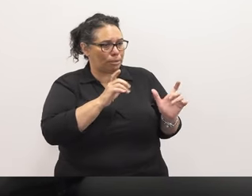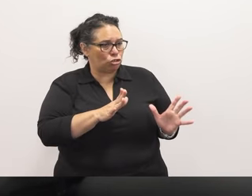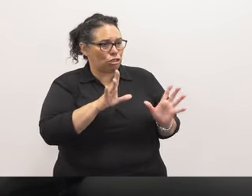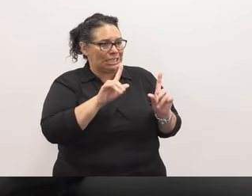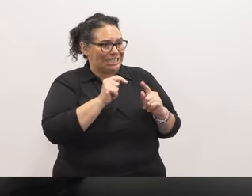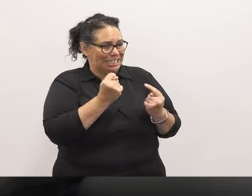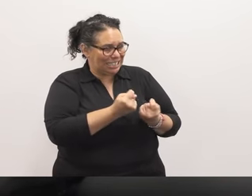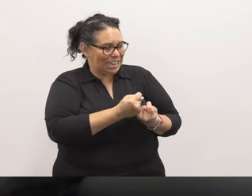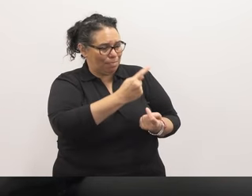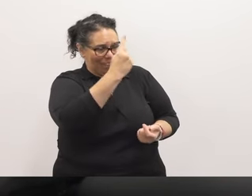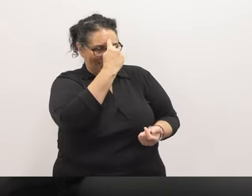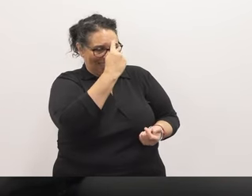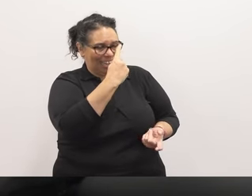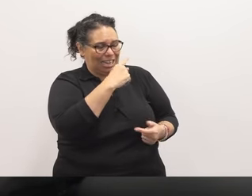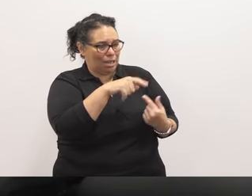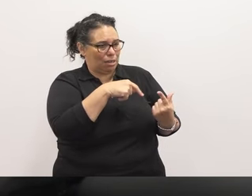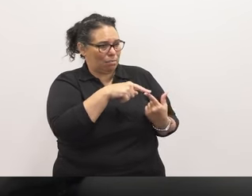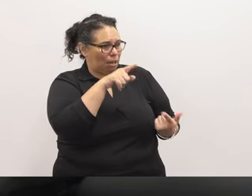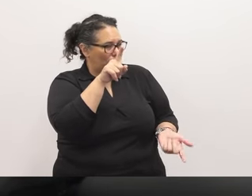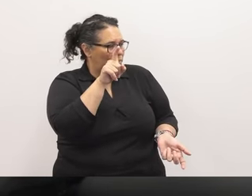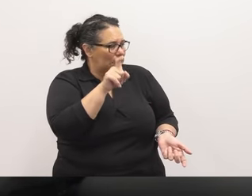to think about the needs of their school. So build on that.